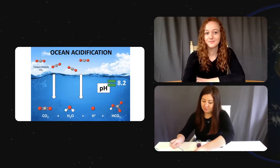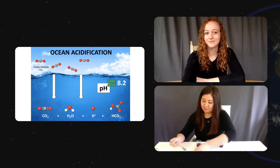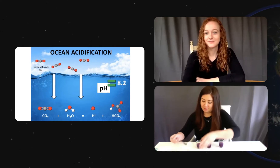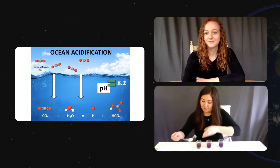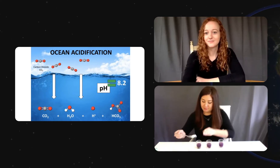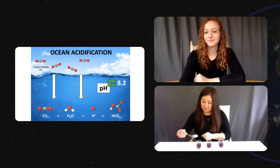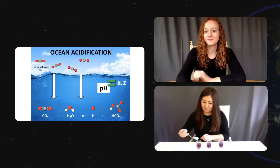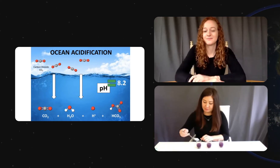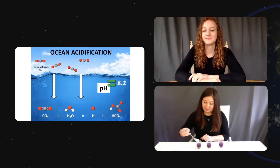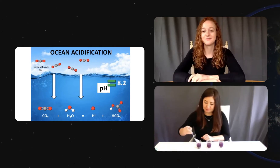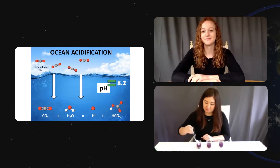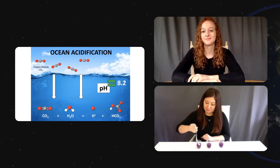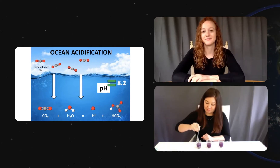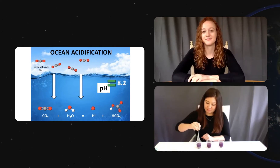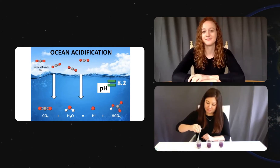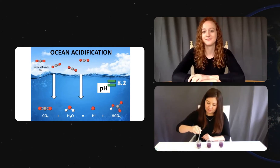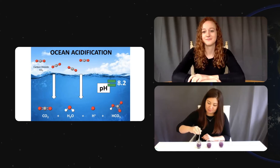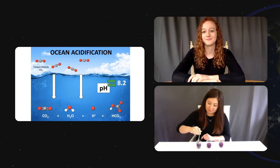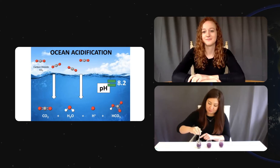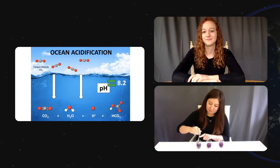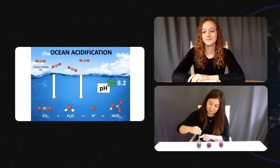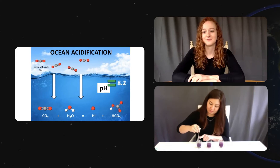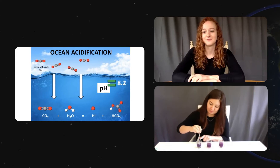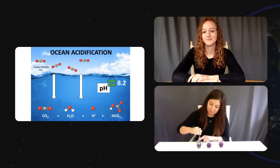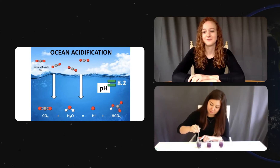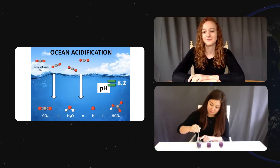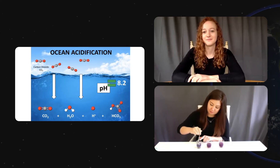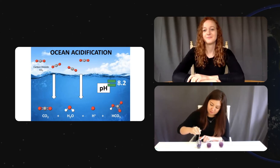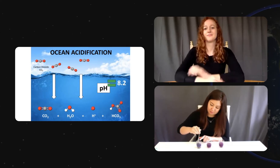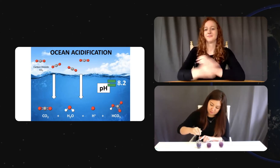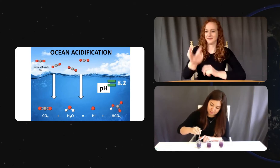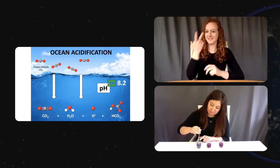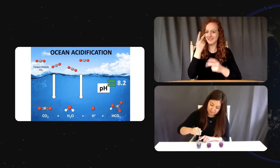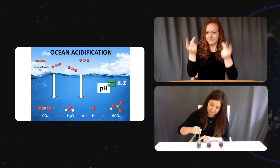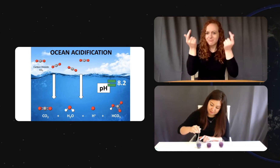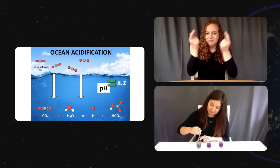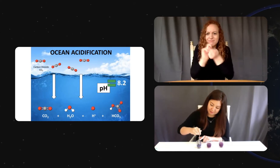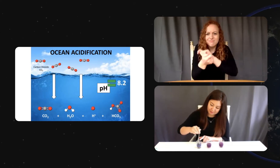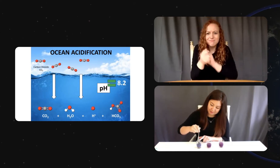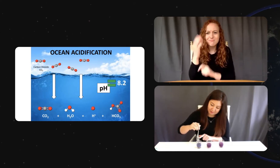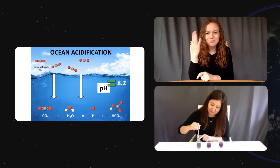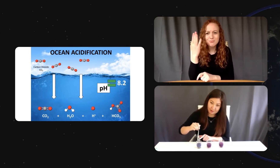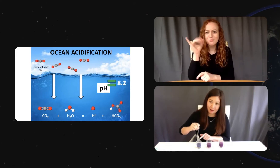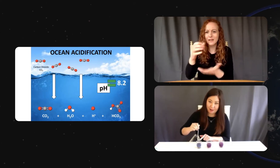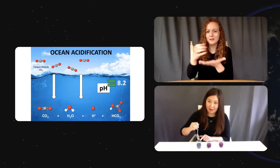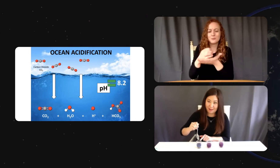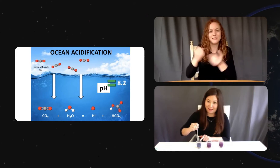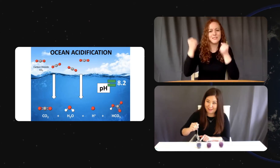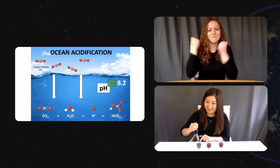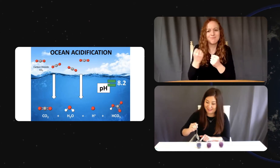Notice it's already changing!